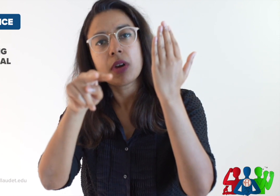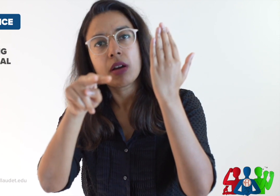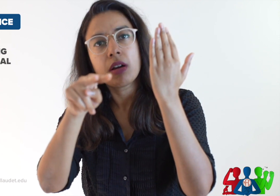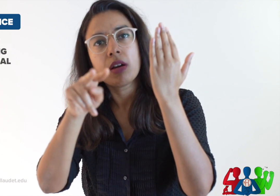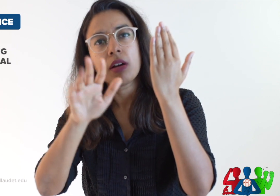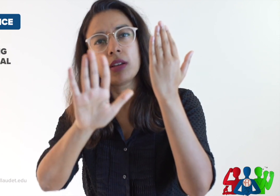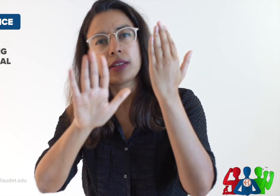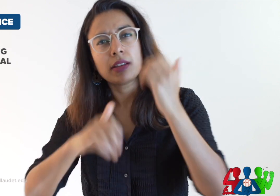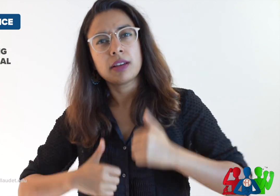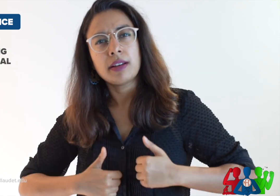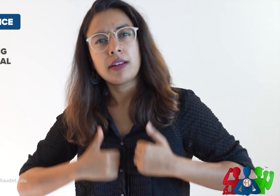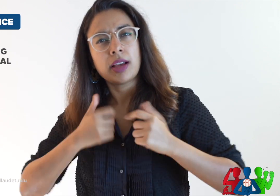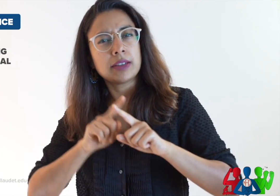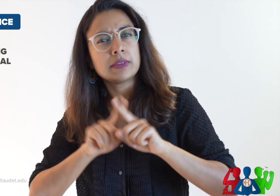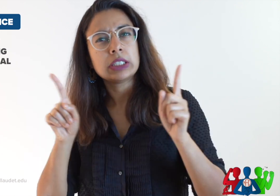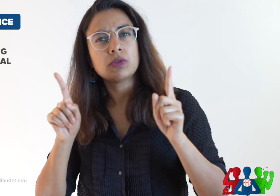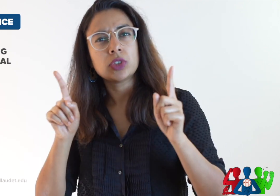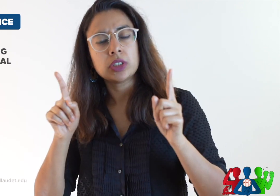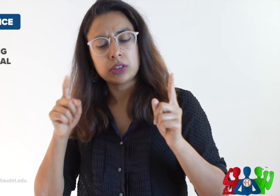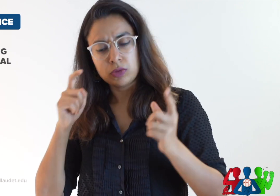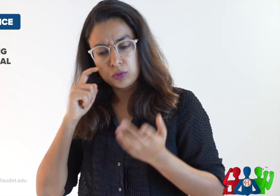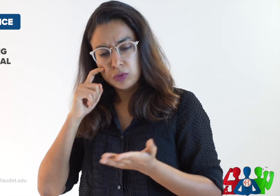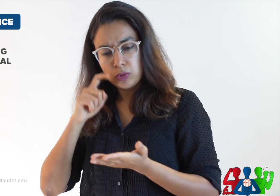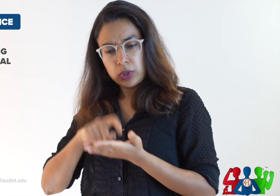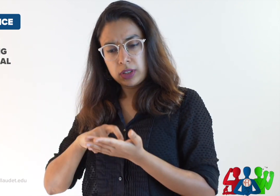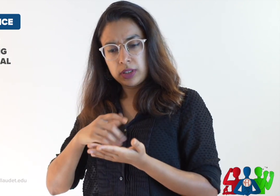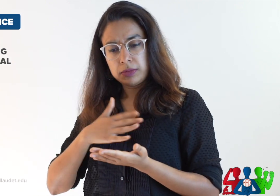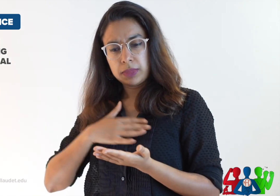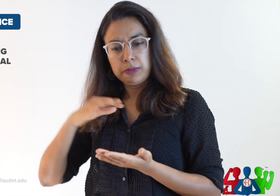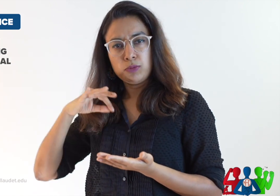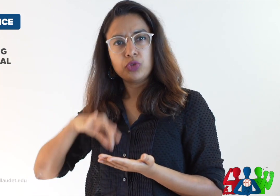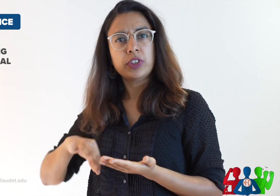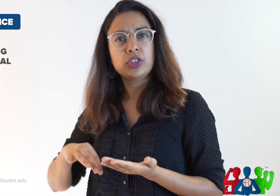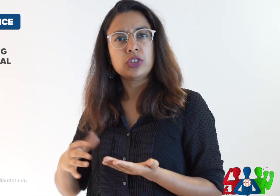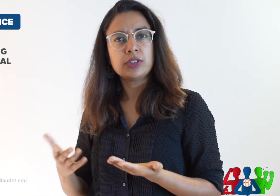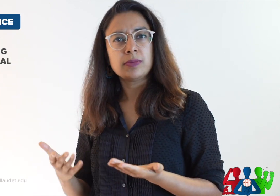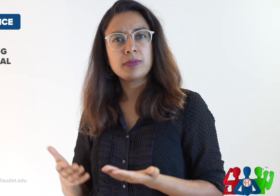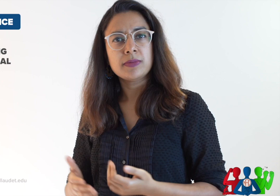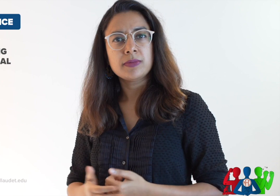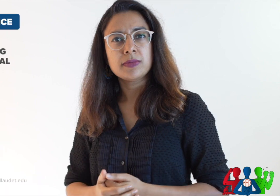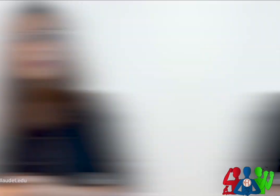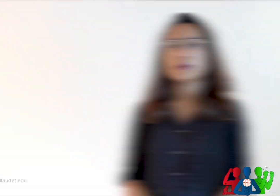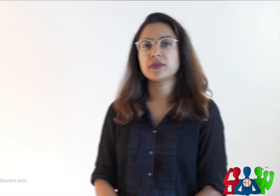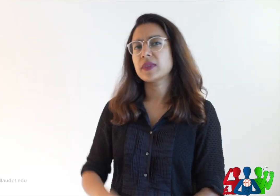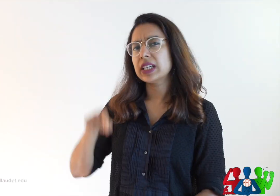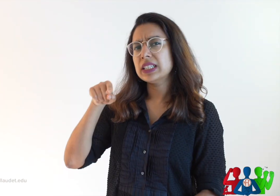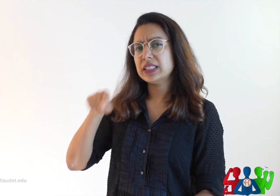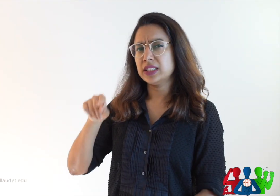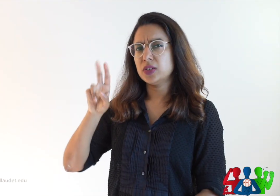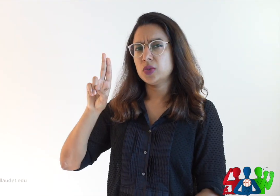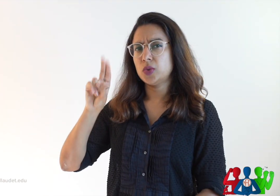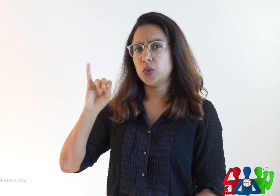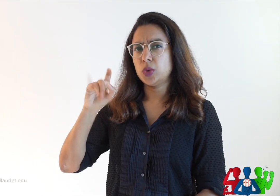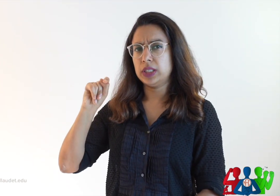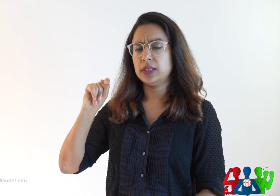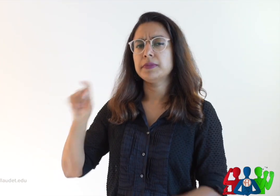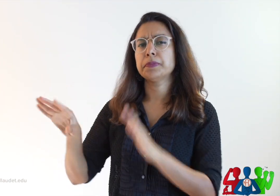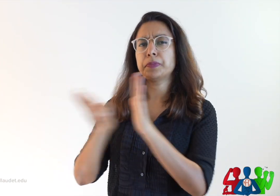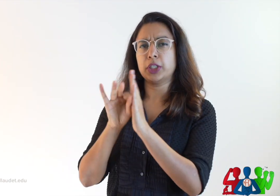or, using the window analogy, can see how someone else’s life is different than theirs and recognize their own privilege.